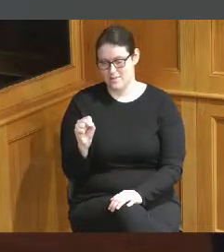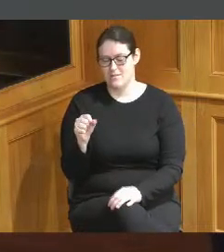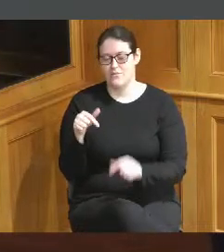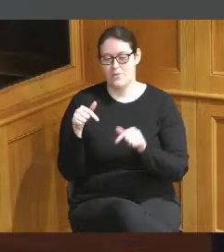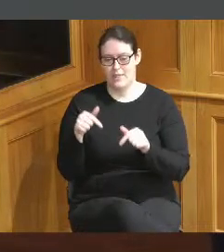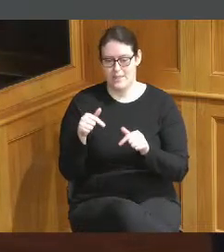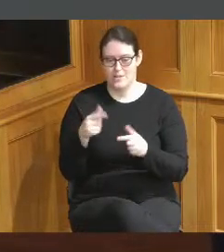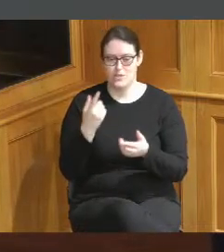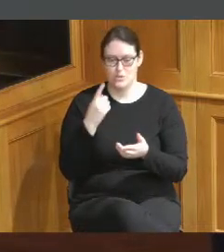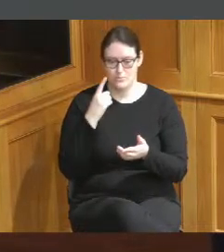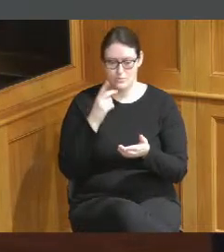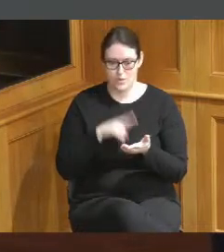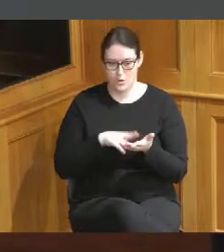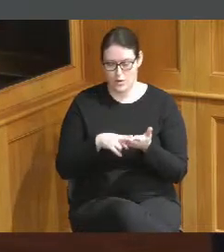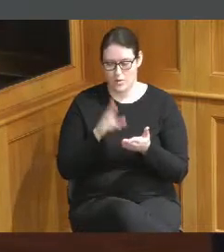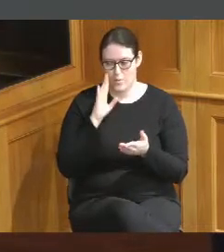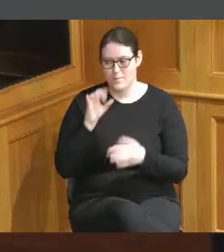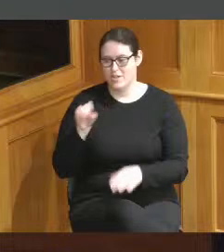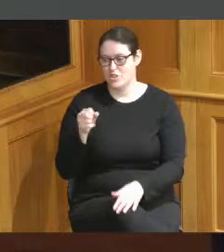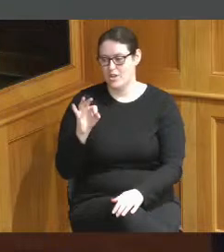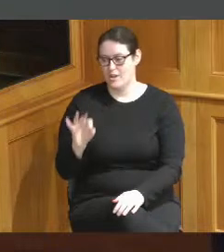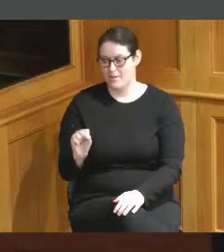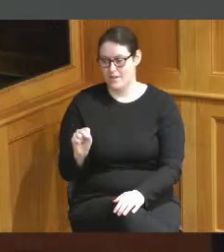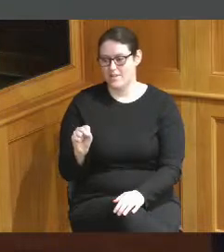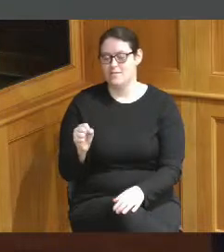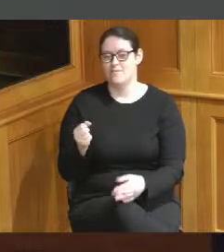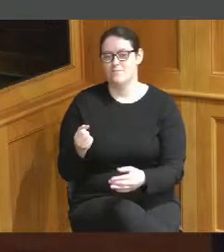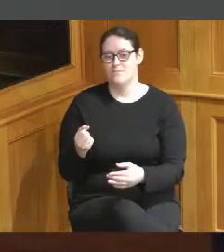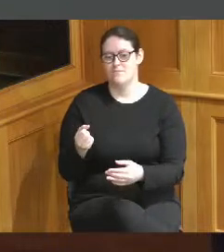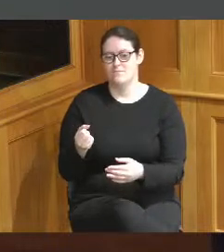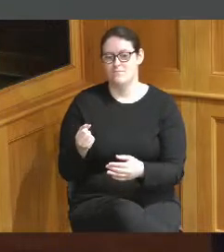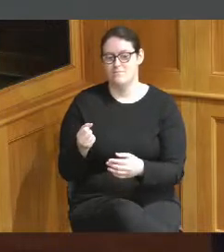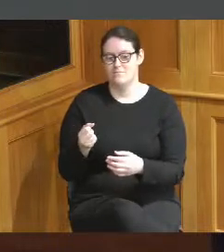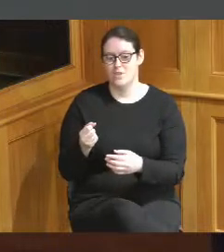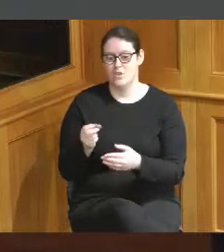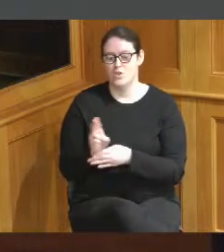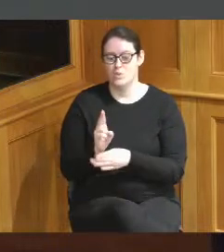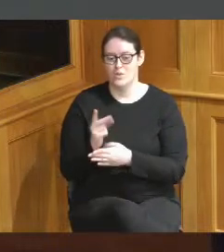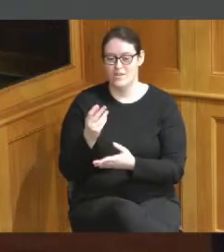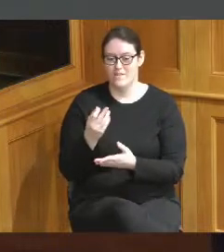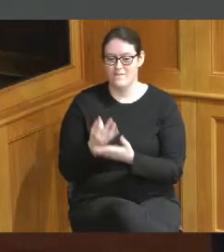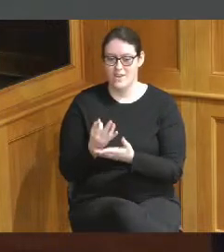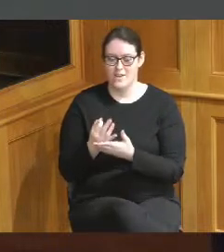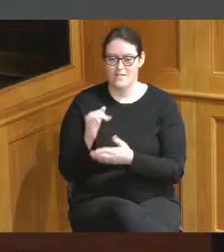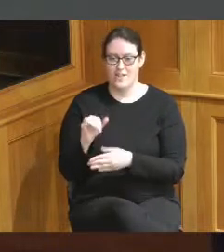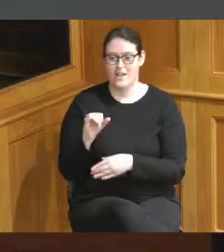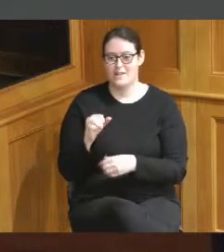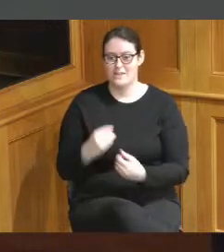okay thank you and I also need to let everyone know that the 513Relief bus will be in Roselawn